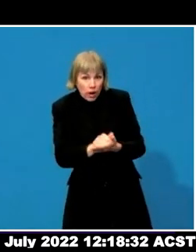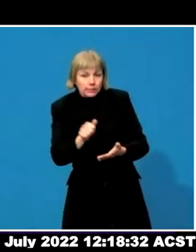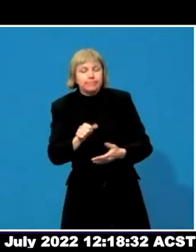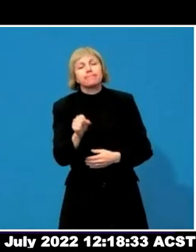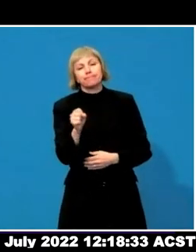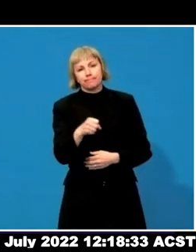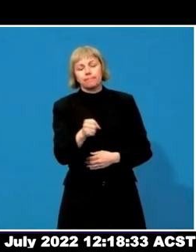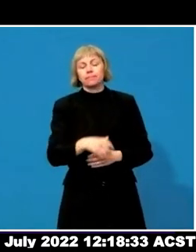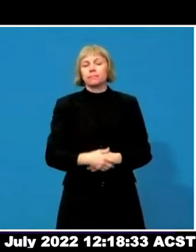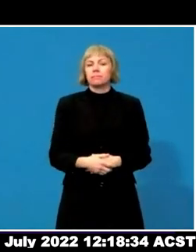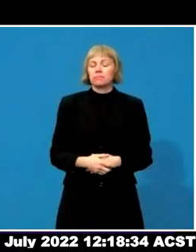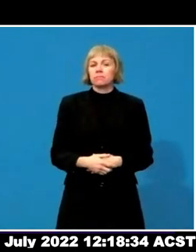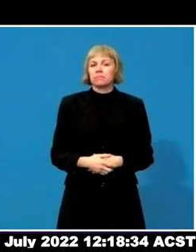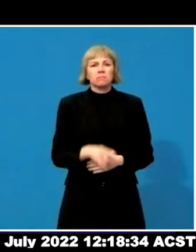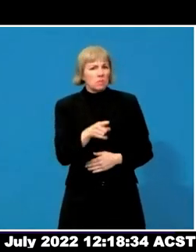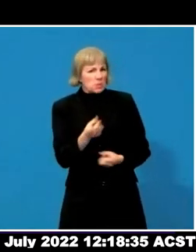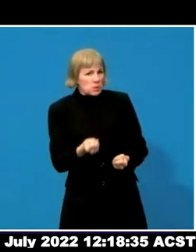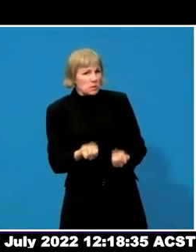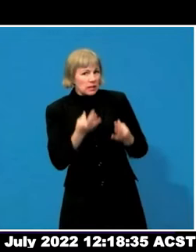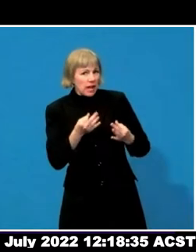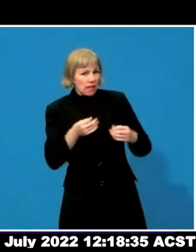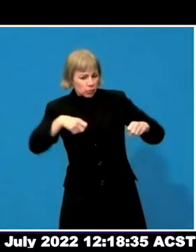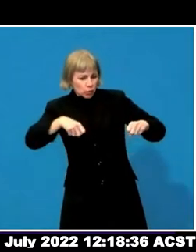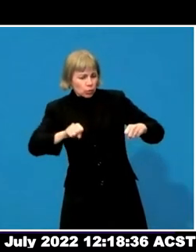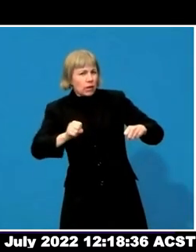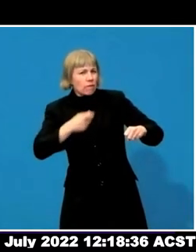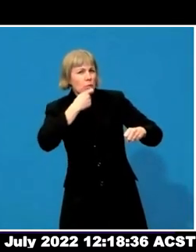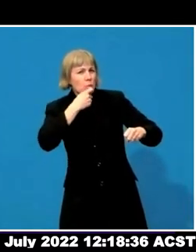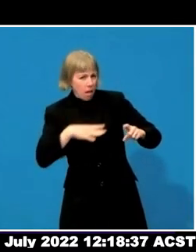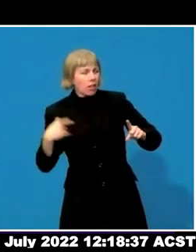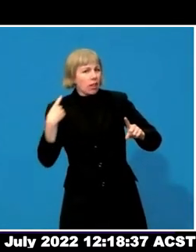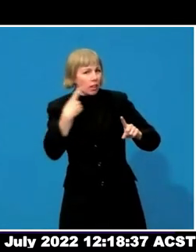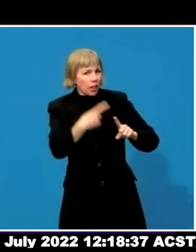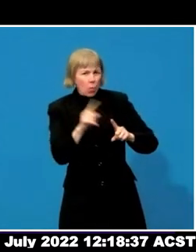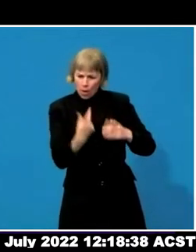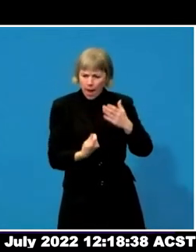And there was something wrong with the old one. Can you tell the Commissioners what happened to that scooter?